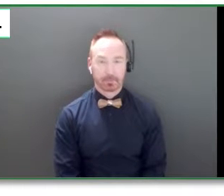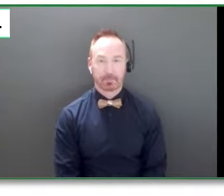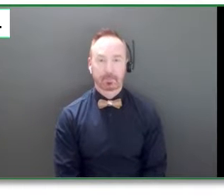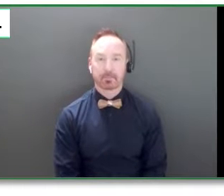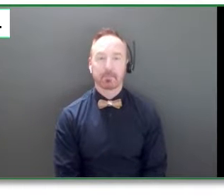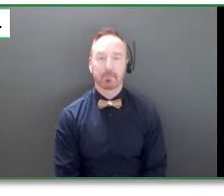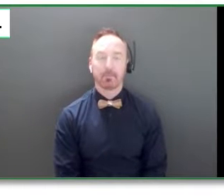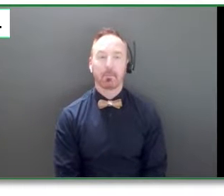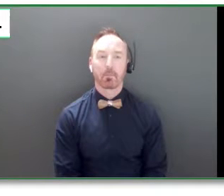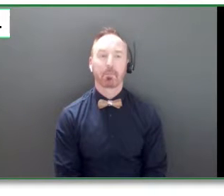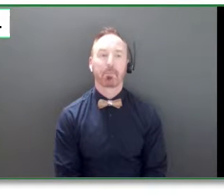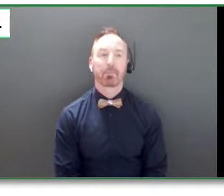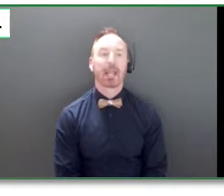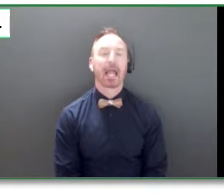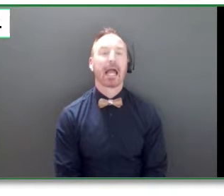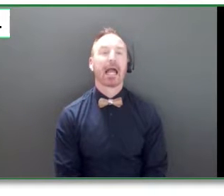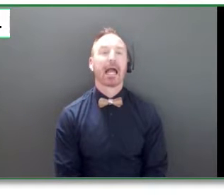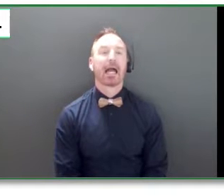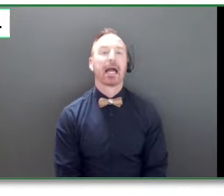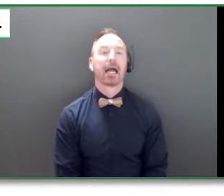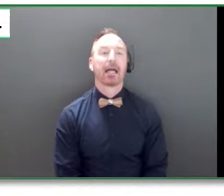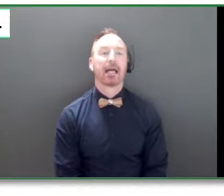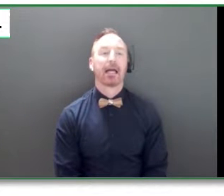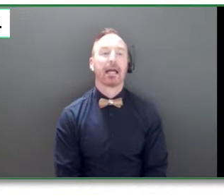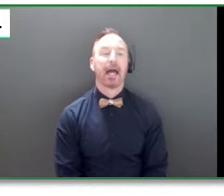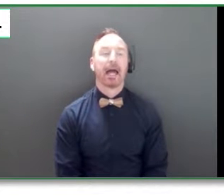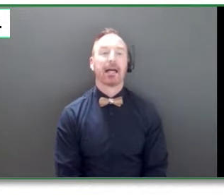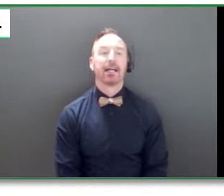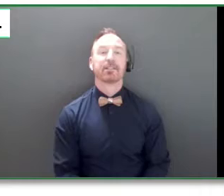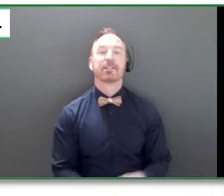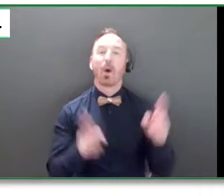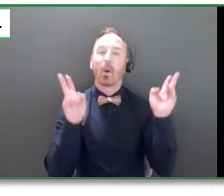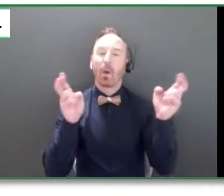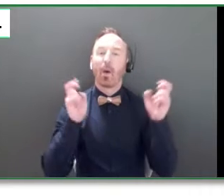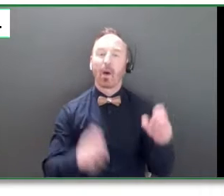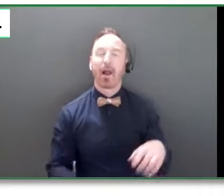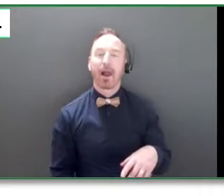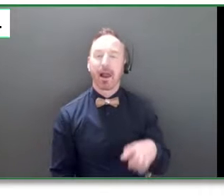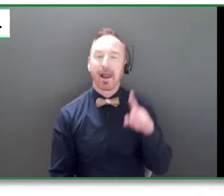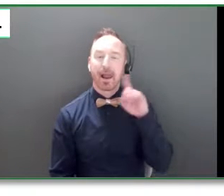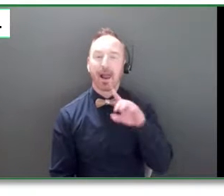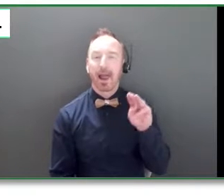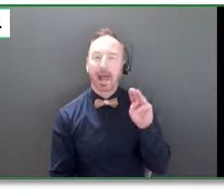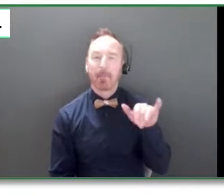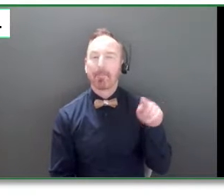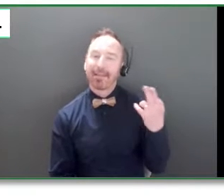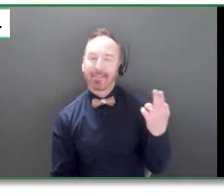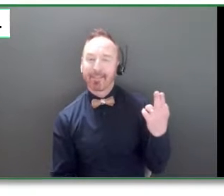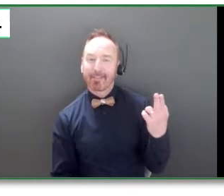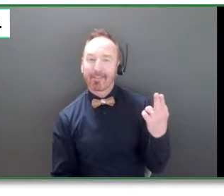So I'm going to talk about a myth. Many people think that those with